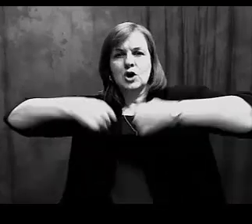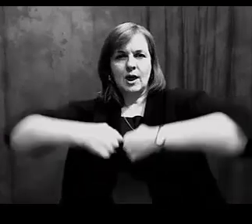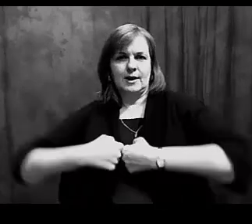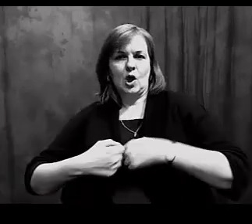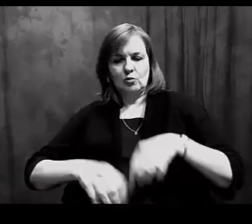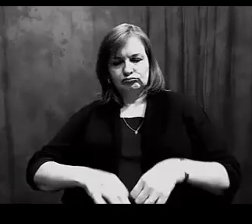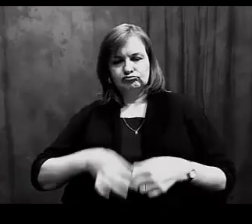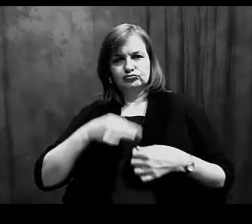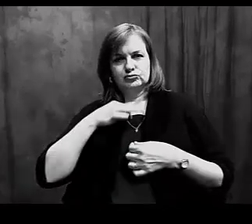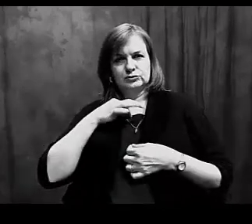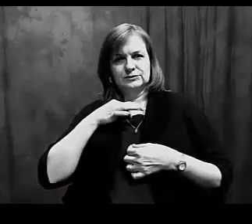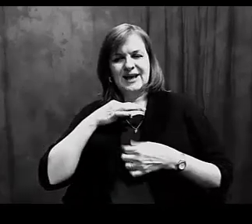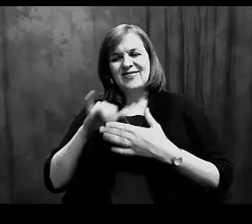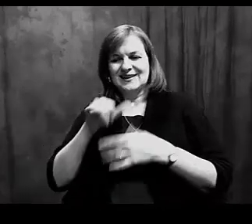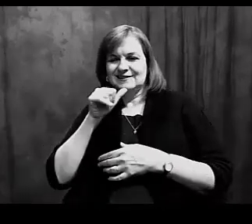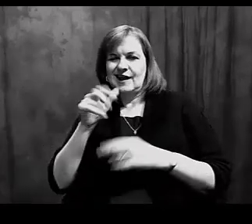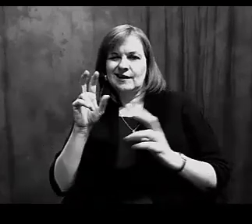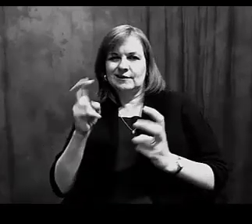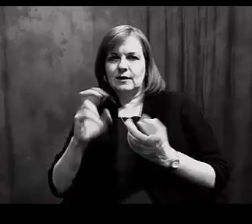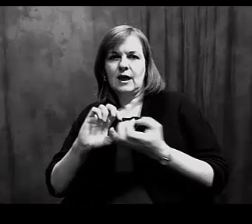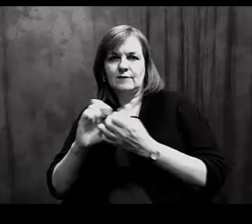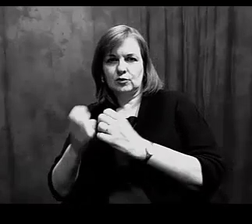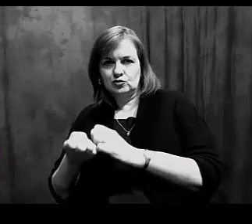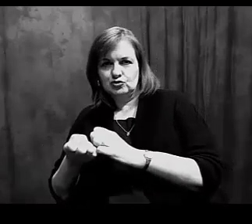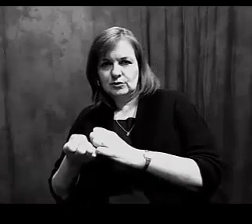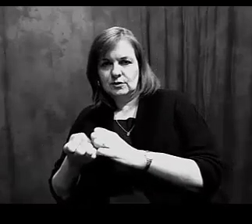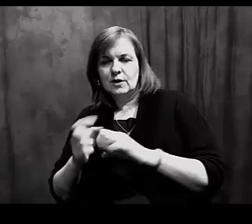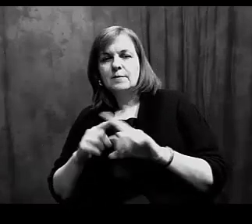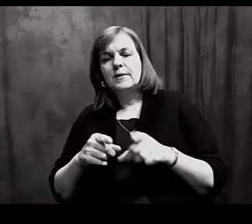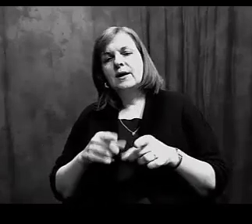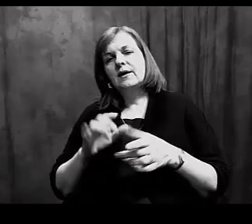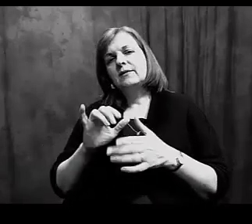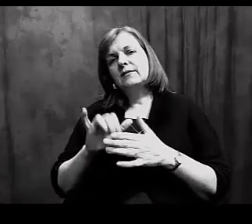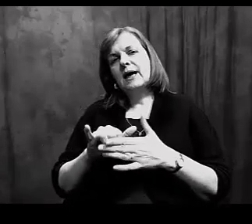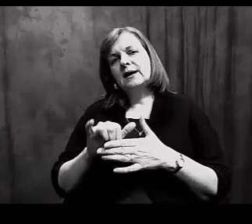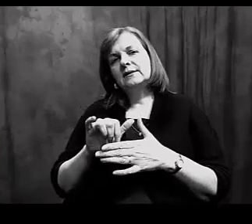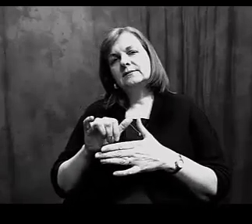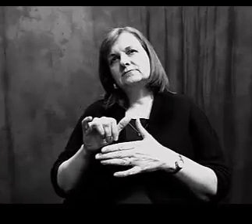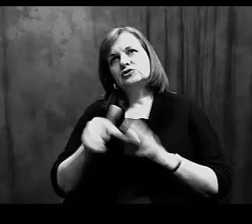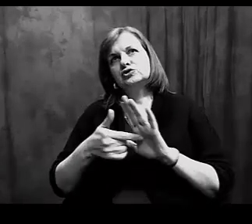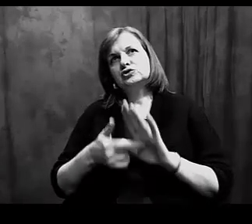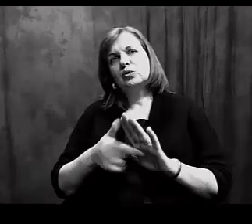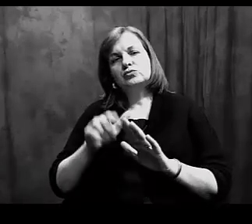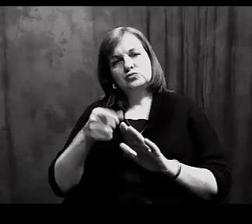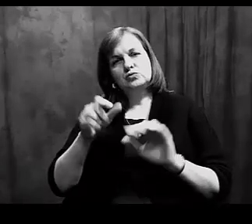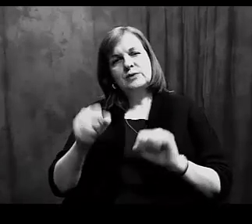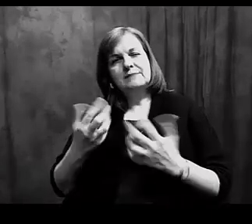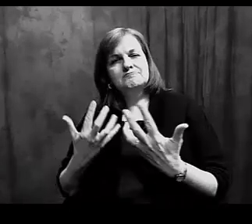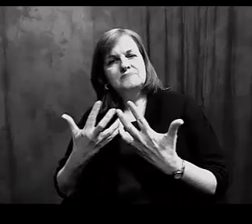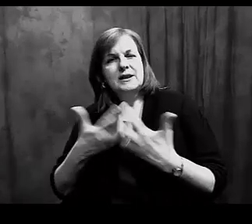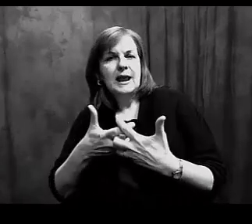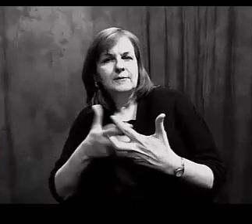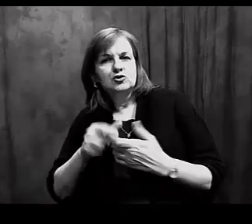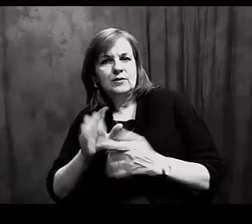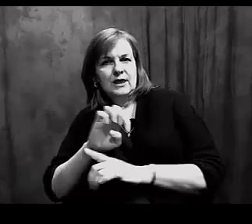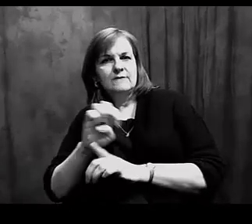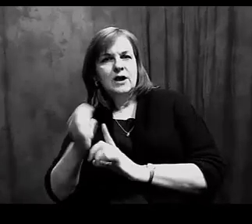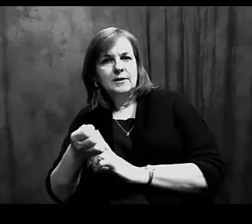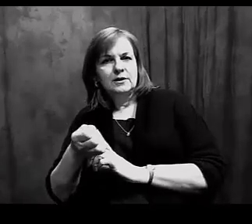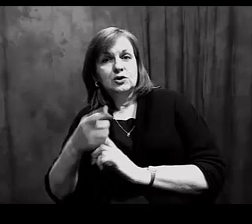now while that's not considered evolution it's considered your ability to adapt to an environment